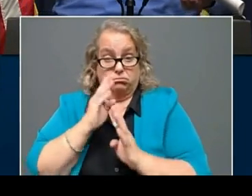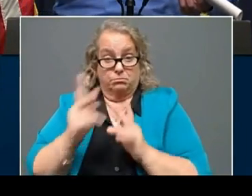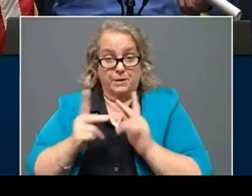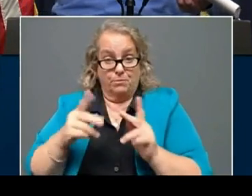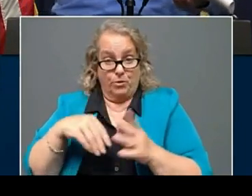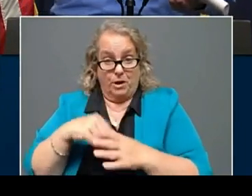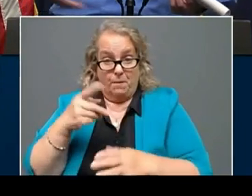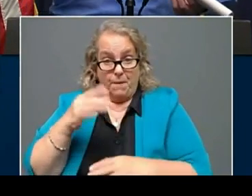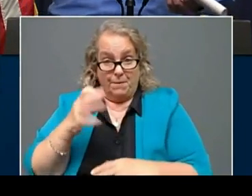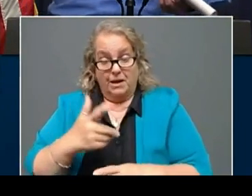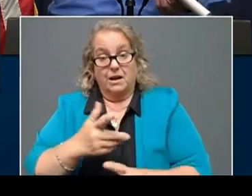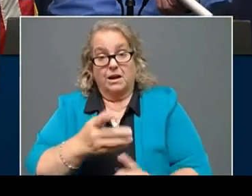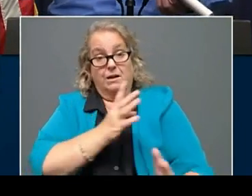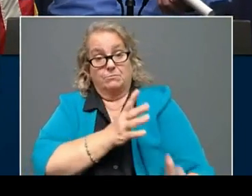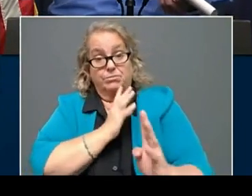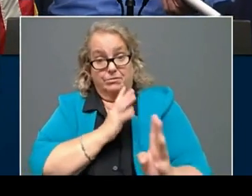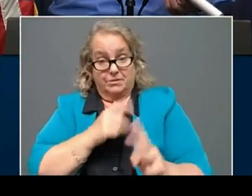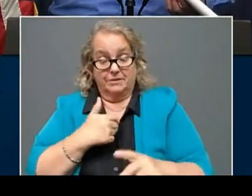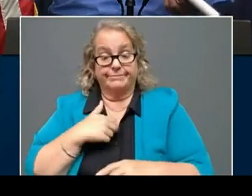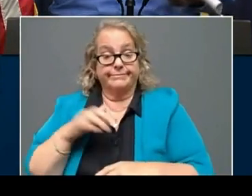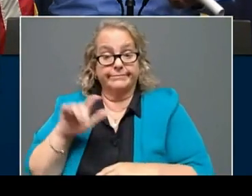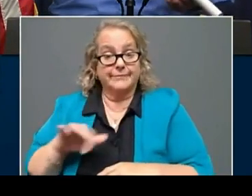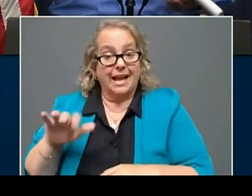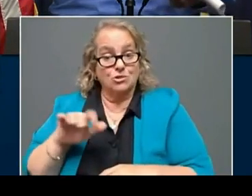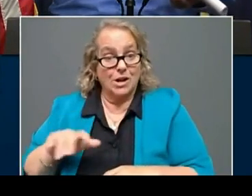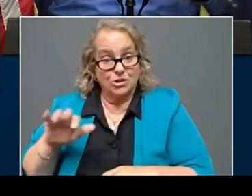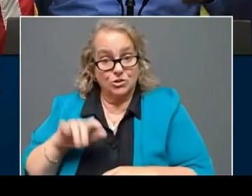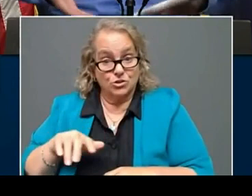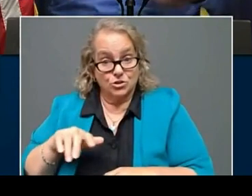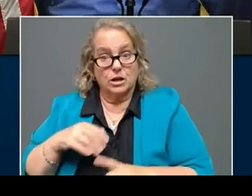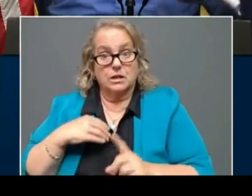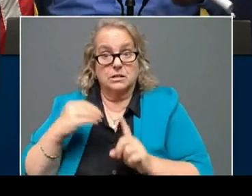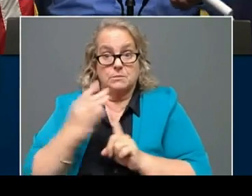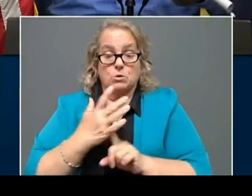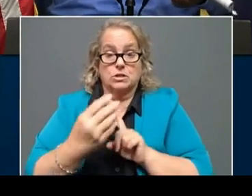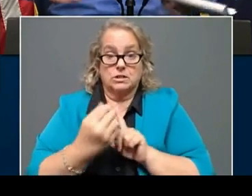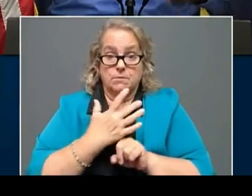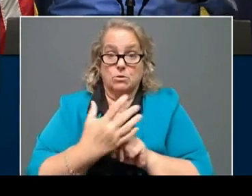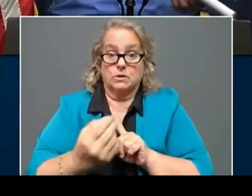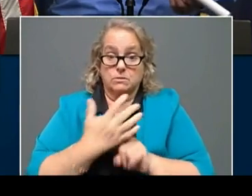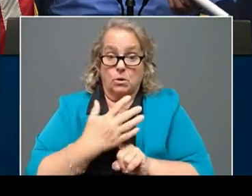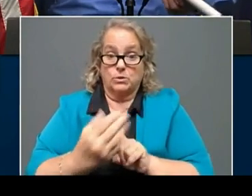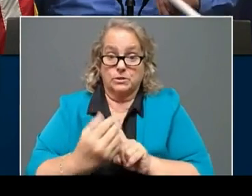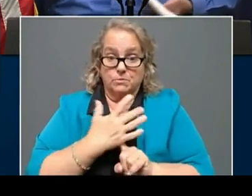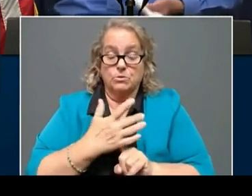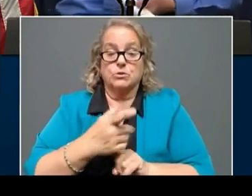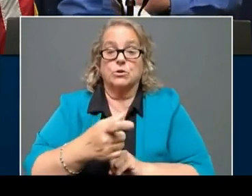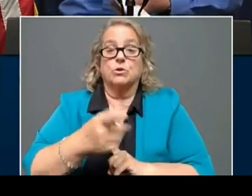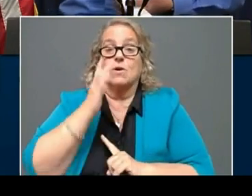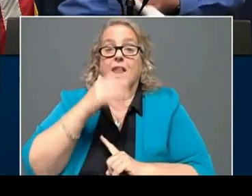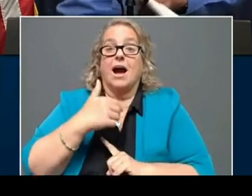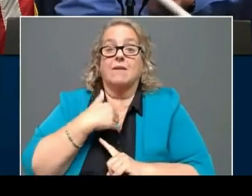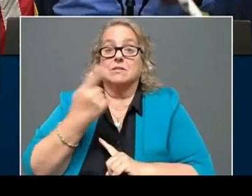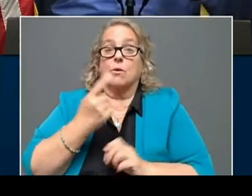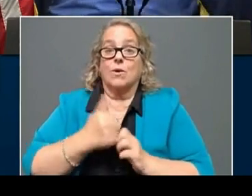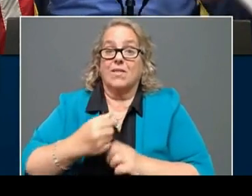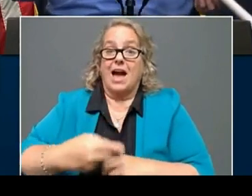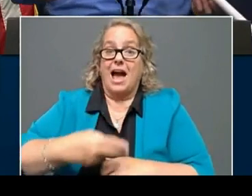you have so many exposures. Your likelihood of encountering someone with a very high viral load is much higher. If your unvaccinated, you should